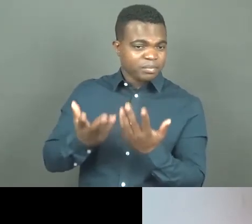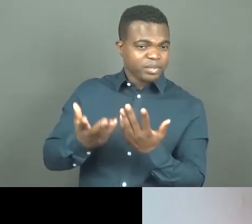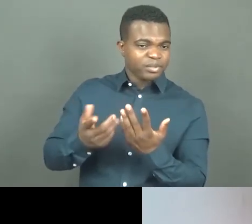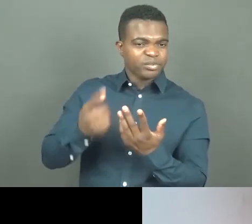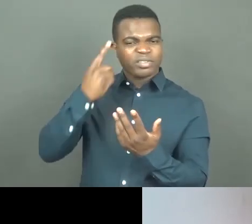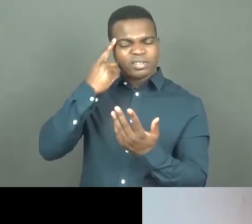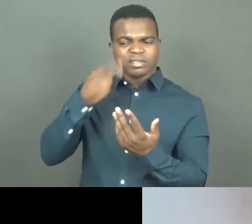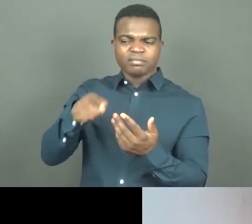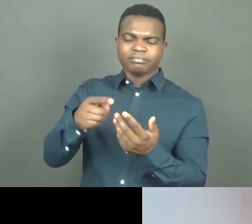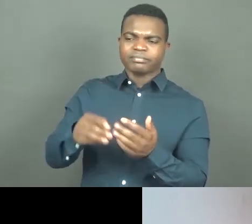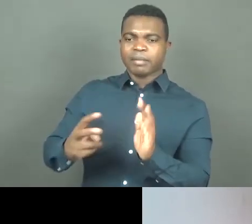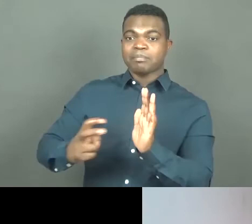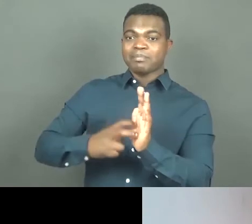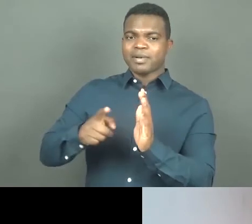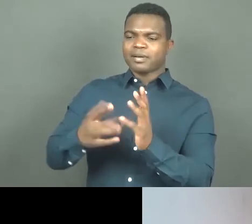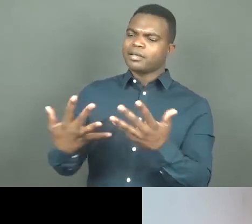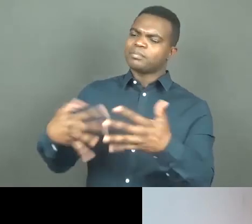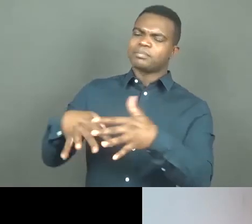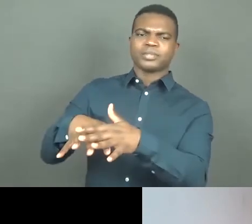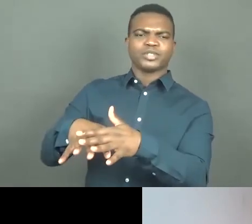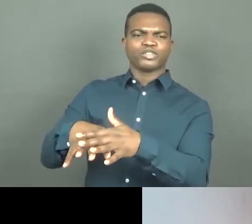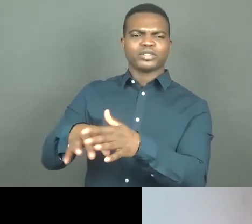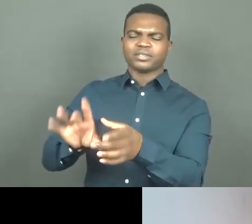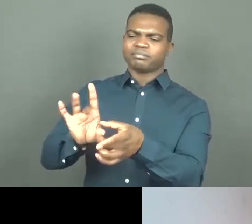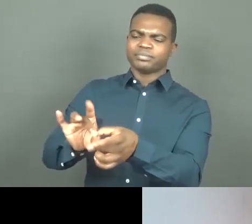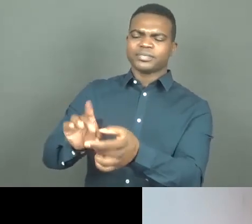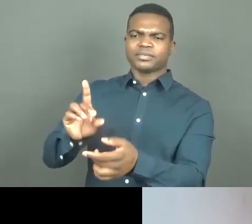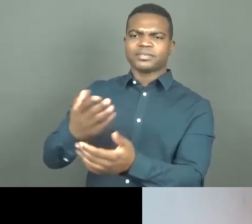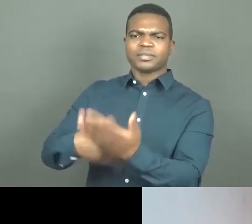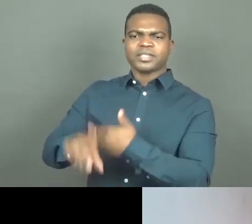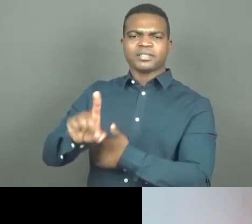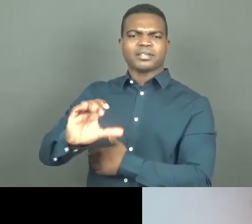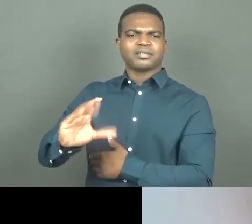Maybe just to hear quickly from you. That would be great. And come to the other questions then.